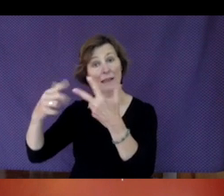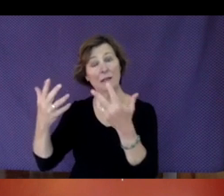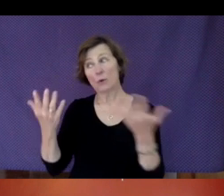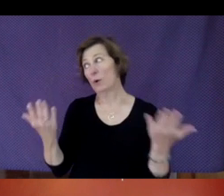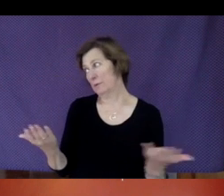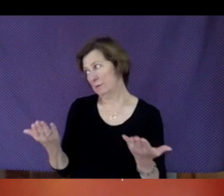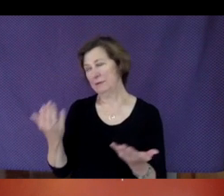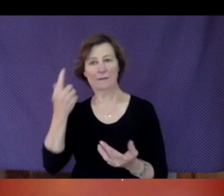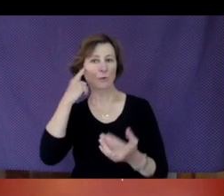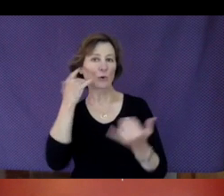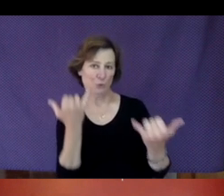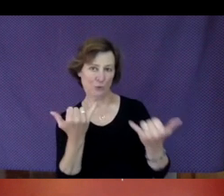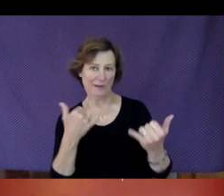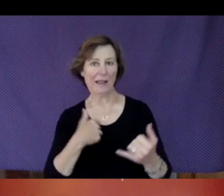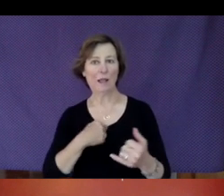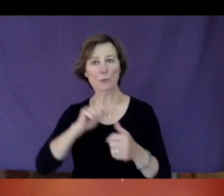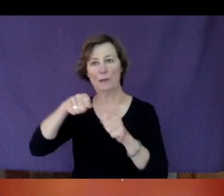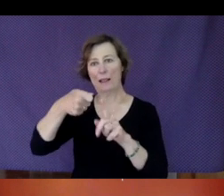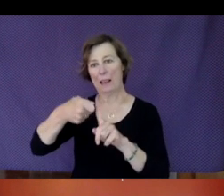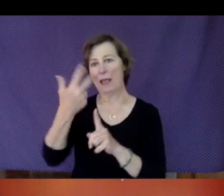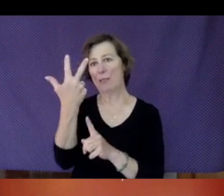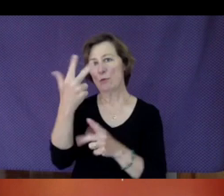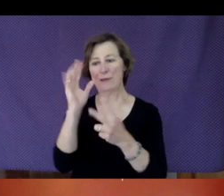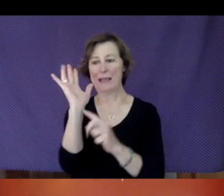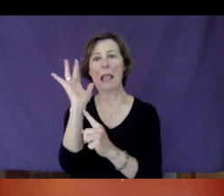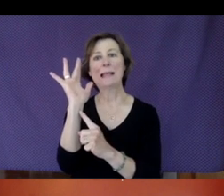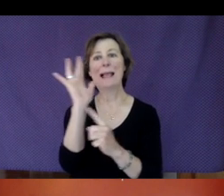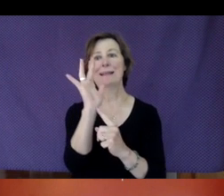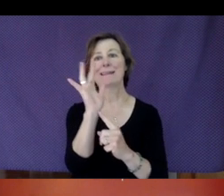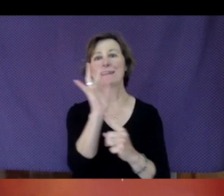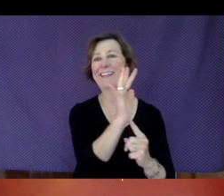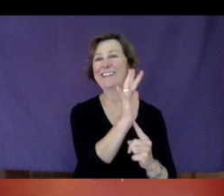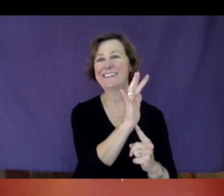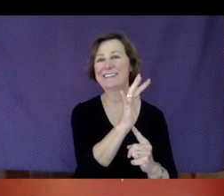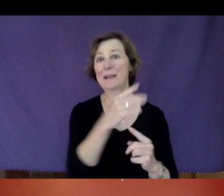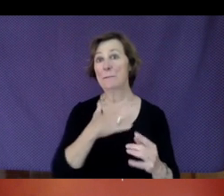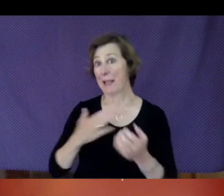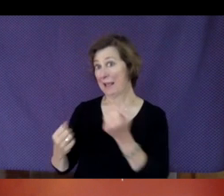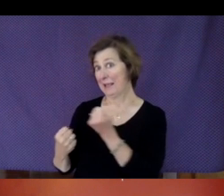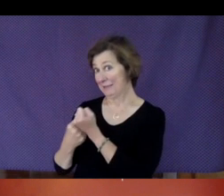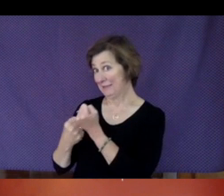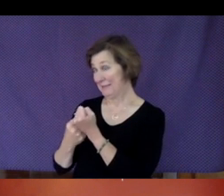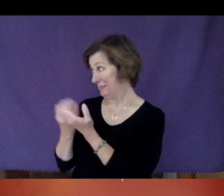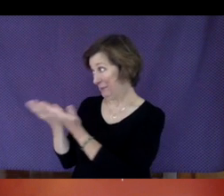We will be lighting three candles and I have as an assistant my husband Allan Holland